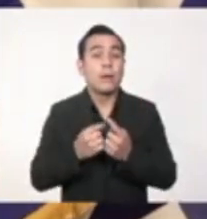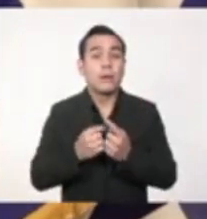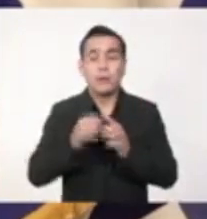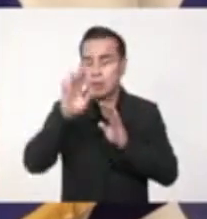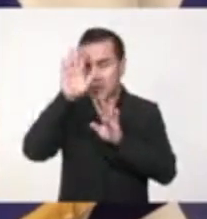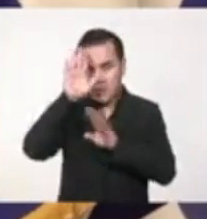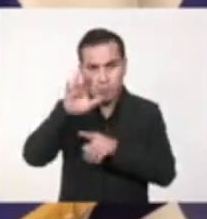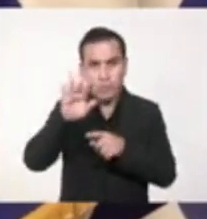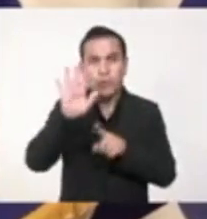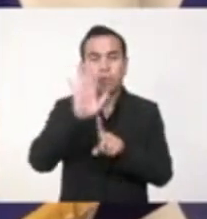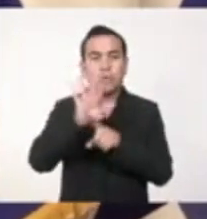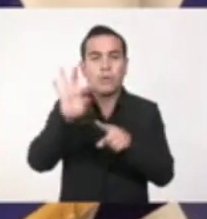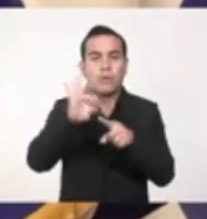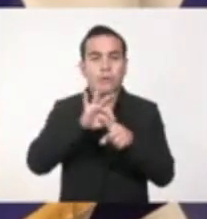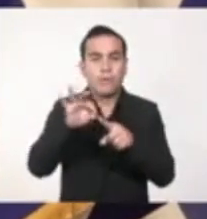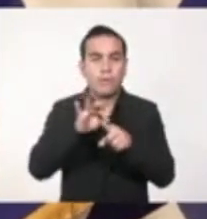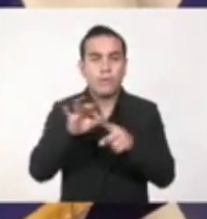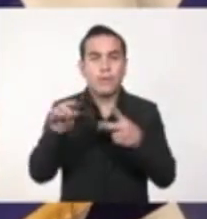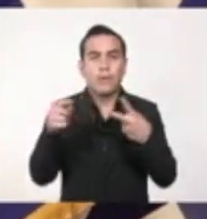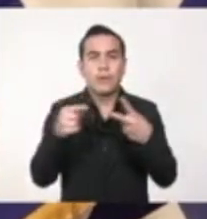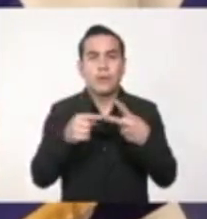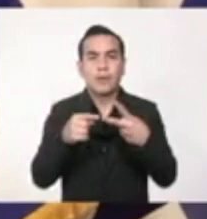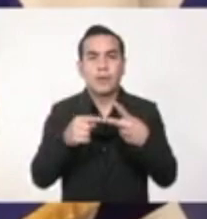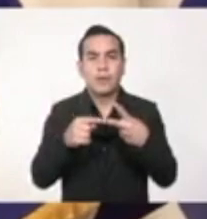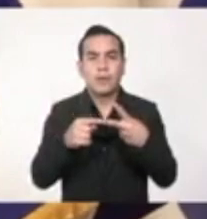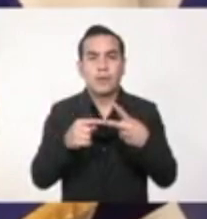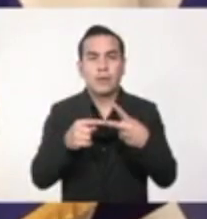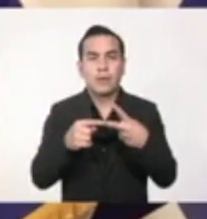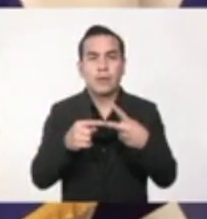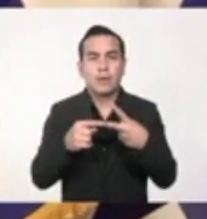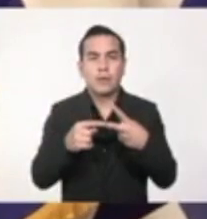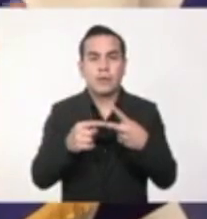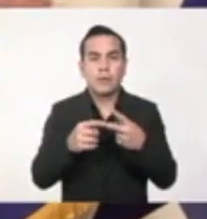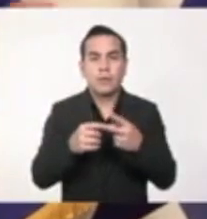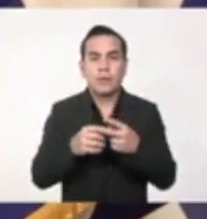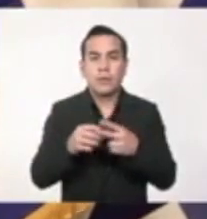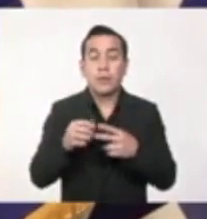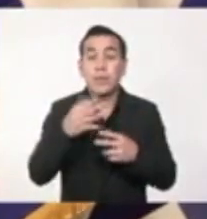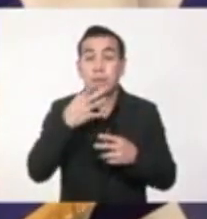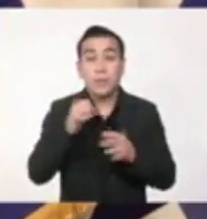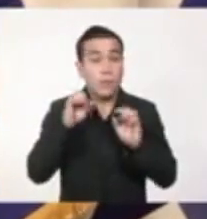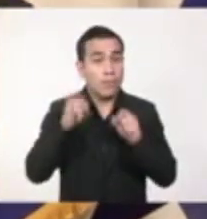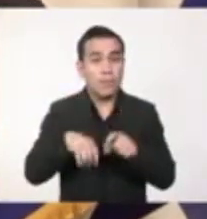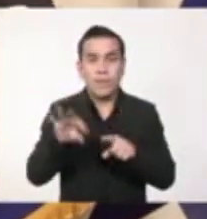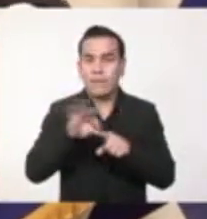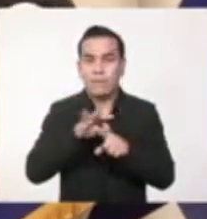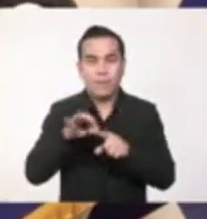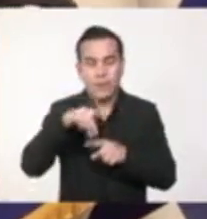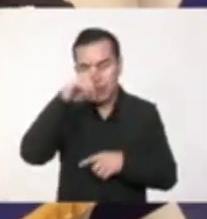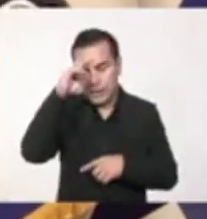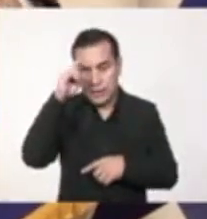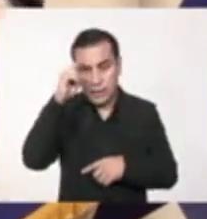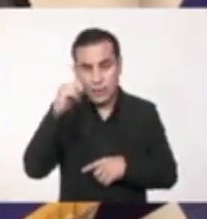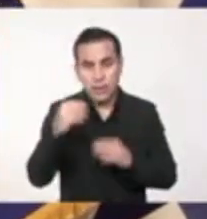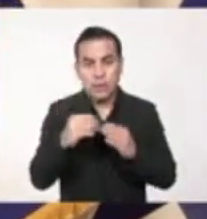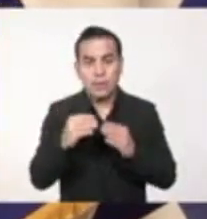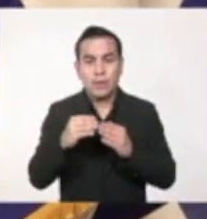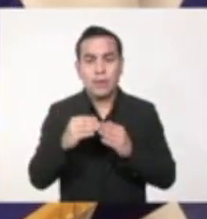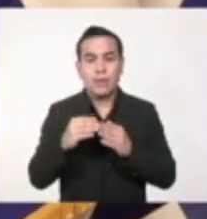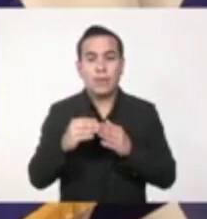that correspond to him, and by the manifest incompetence in the exercise of their functions. In addition, from the judgment of the Constitutional Chamber, where it says that it cannot have an affinity